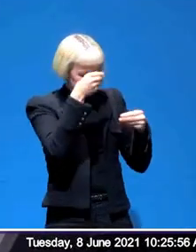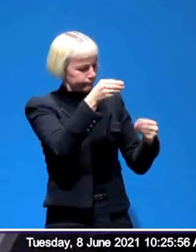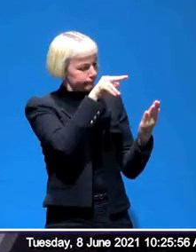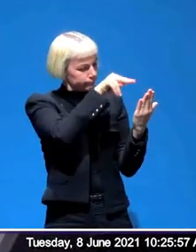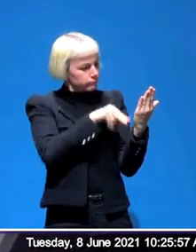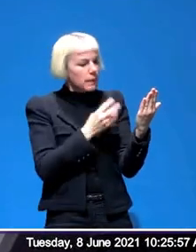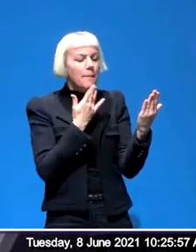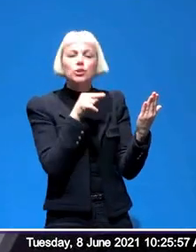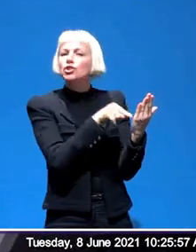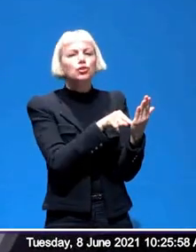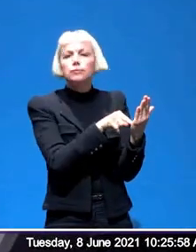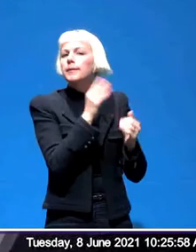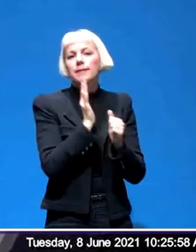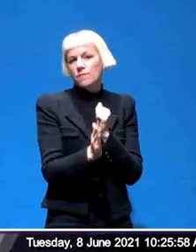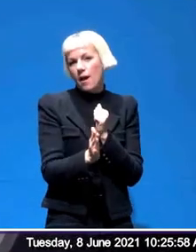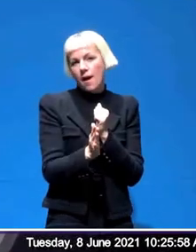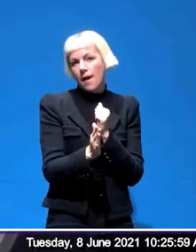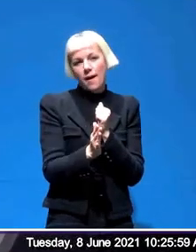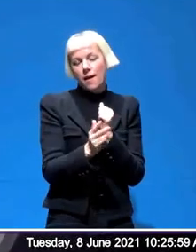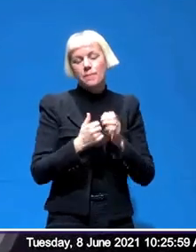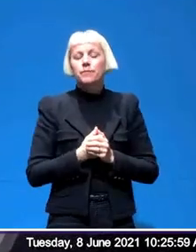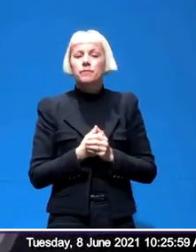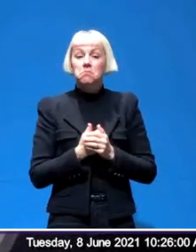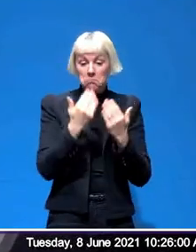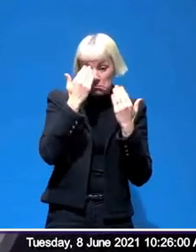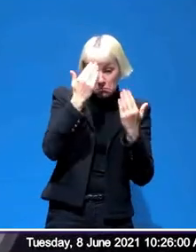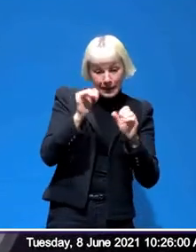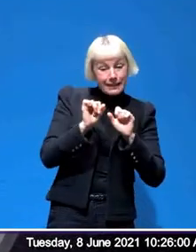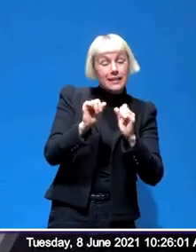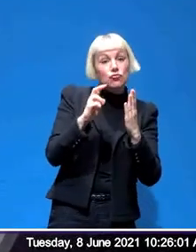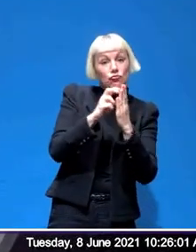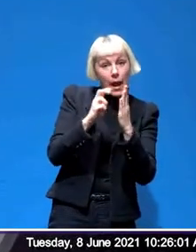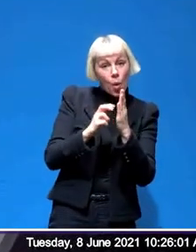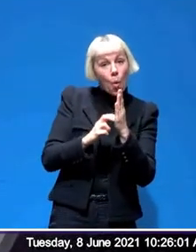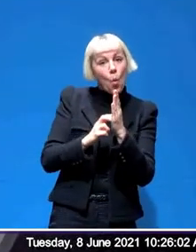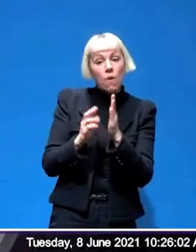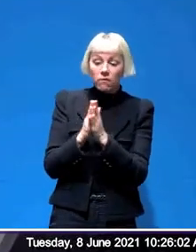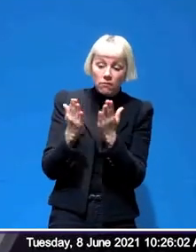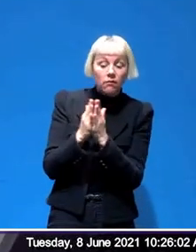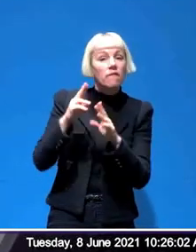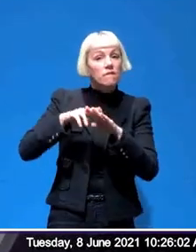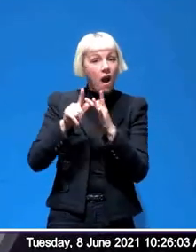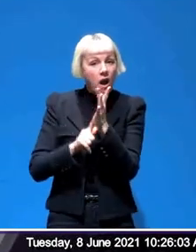I was not privy to the records kept at N Street about Daniel, including reports